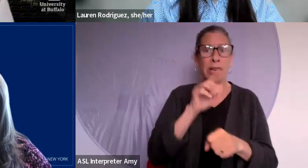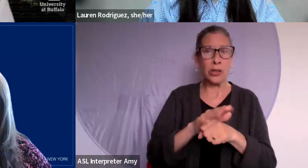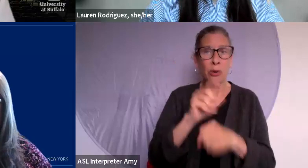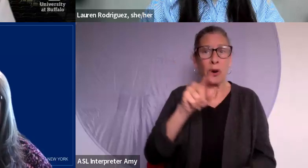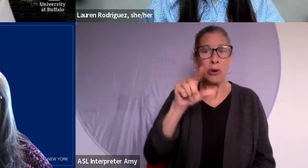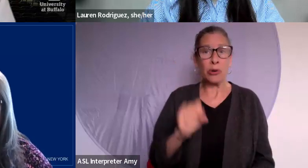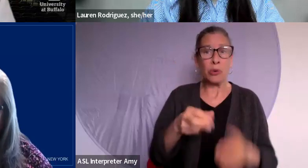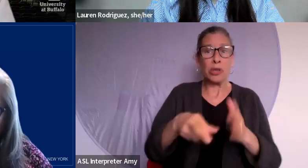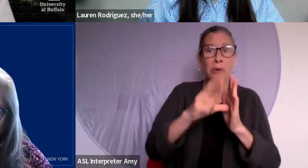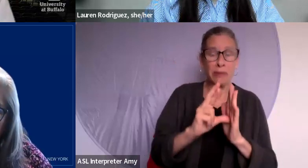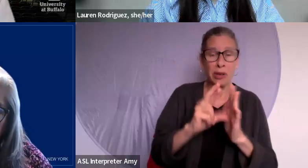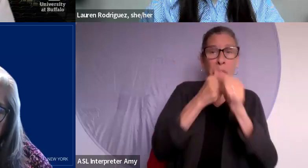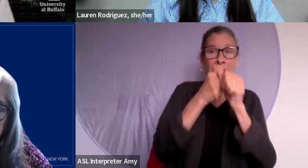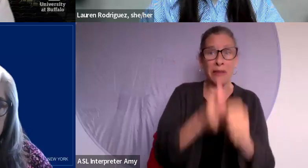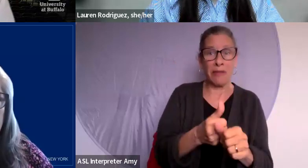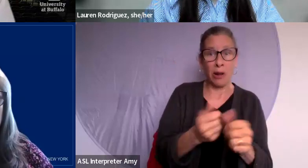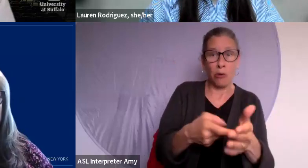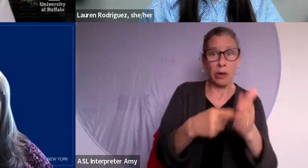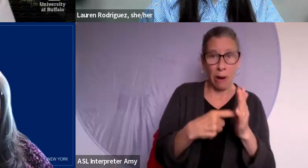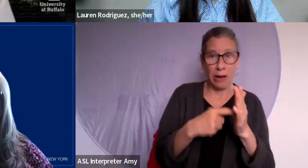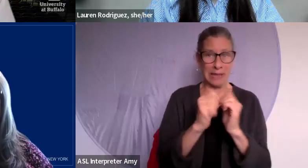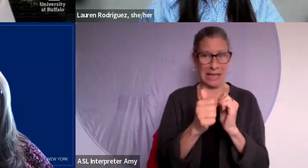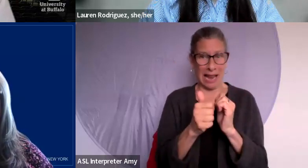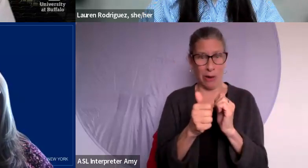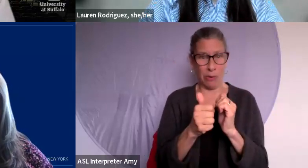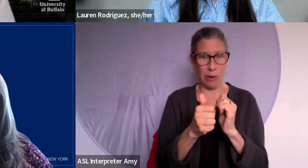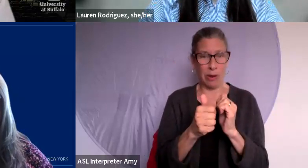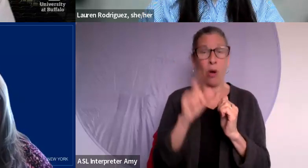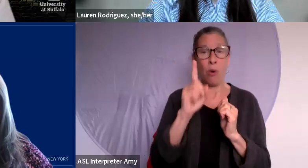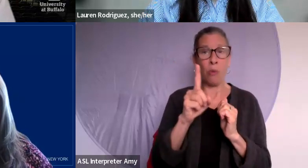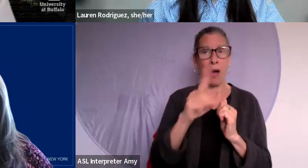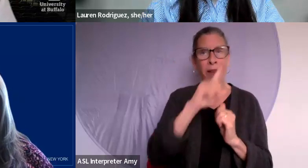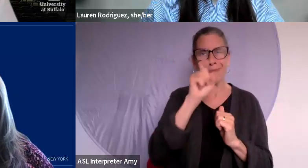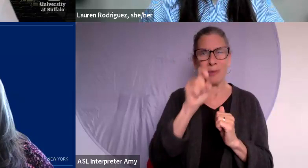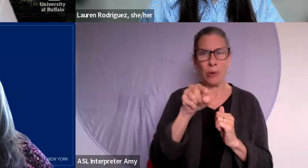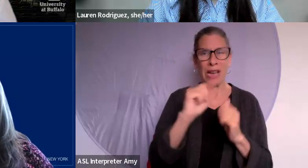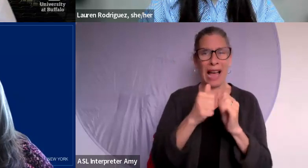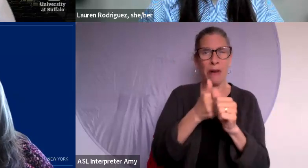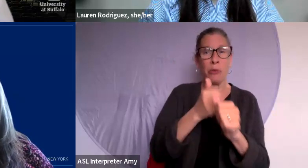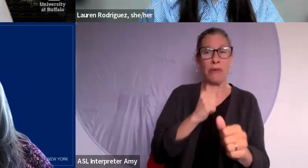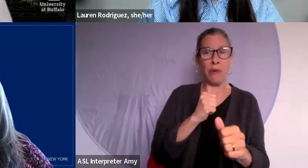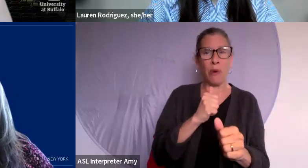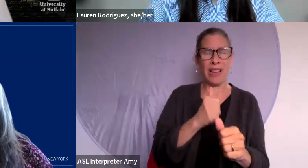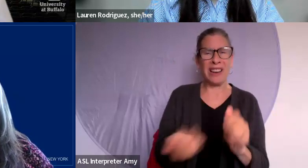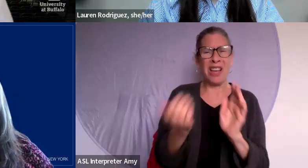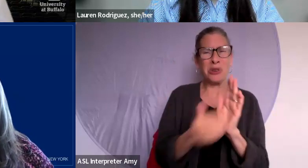reviewed and comply with our requirements? One of our big questions was how to avoid duplication of effort for tools,